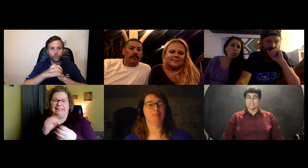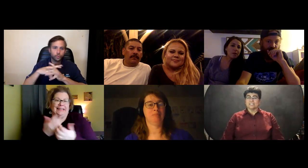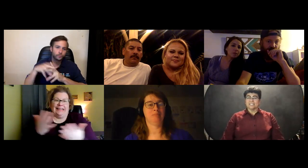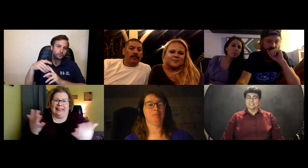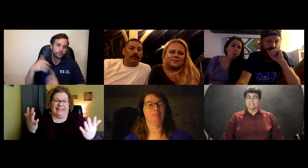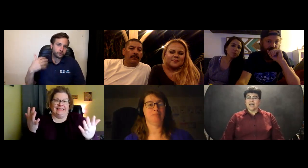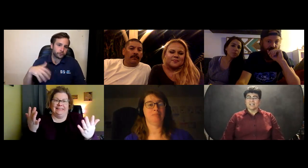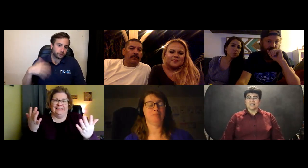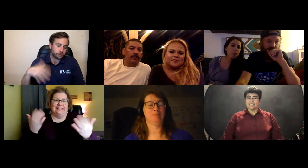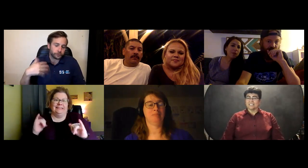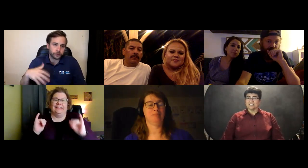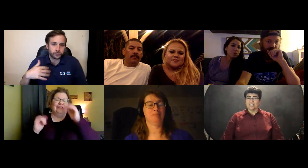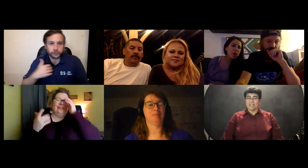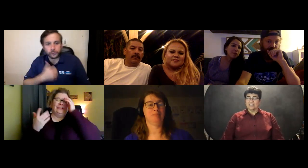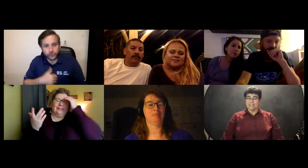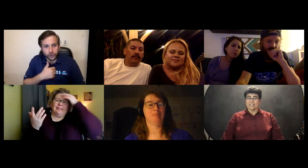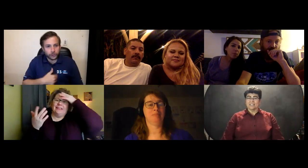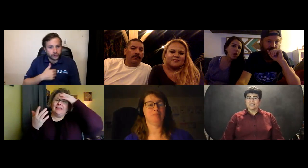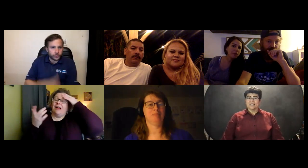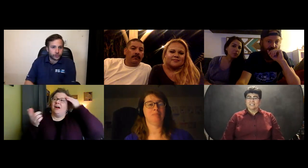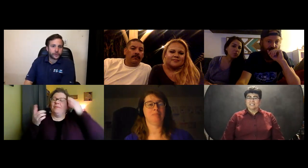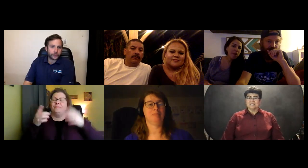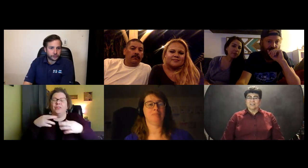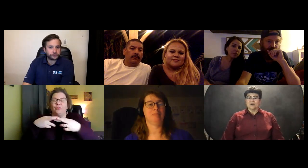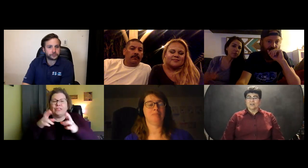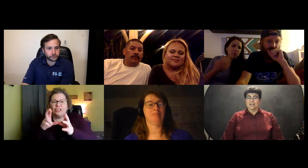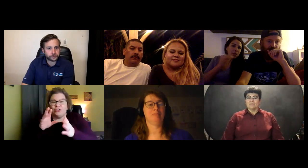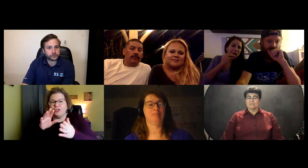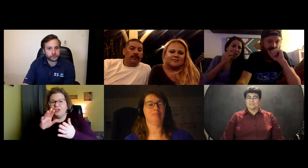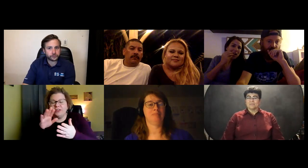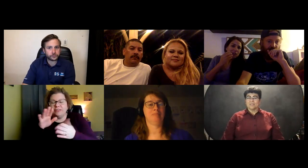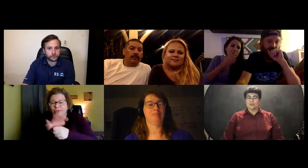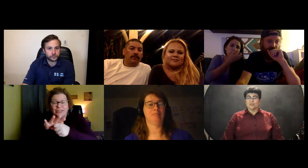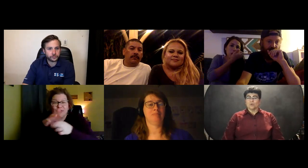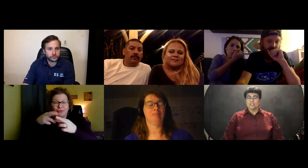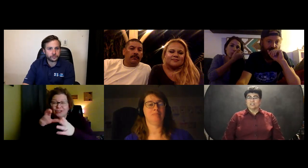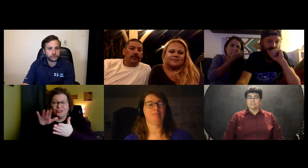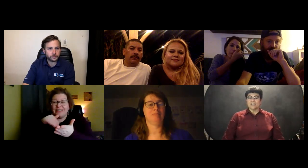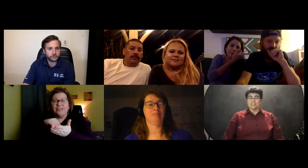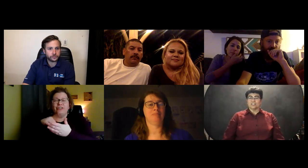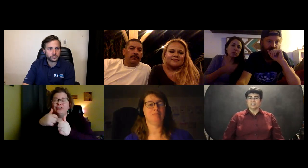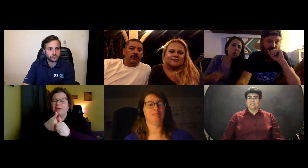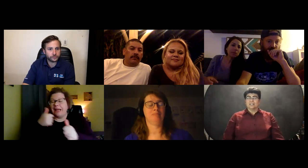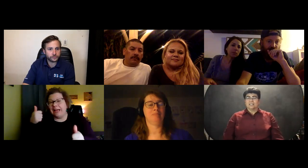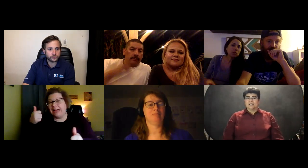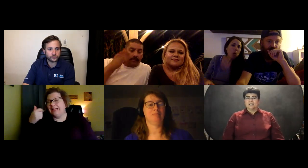still not connecting to anything